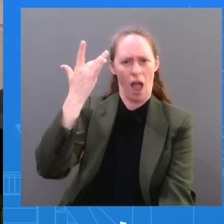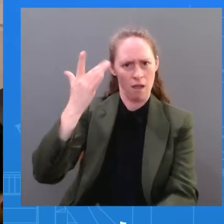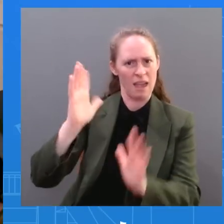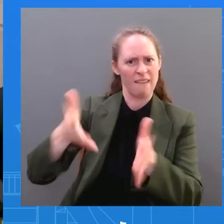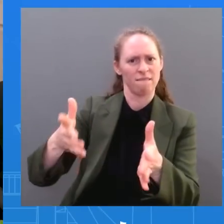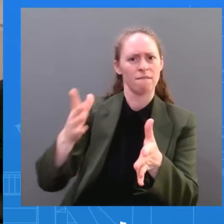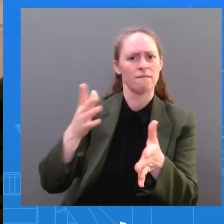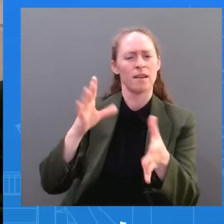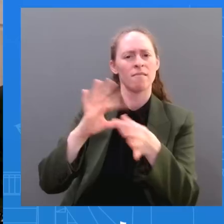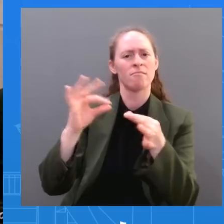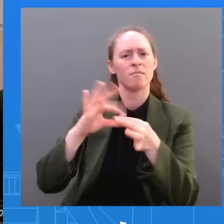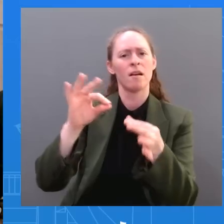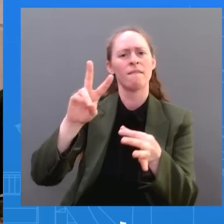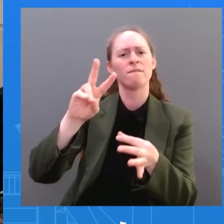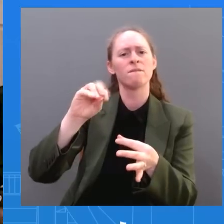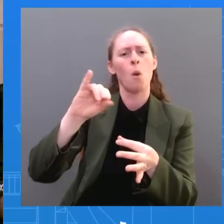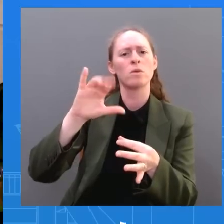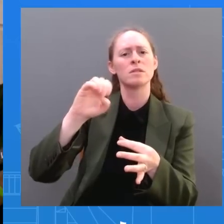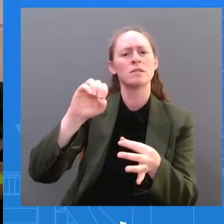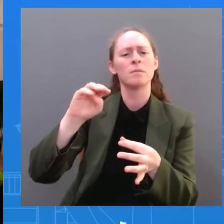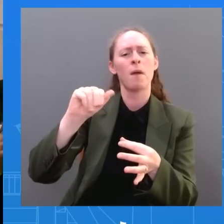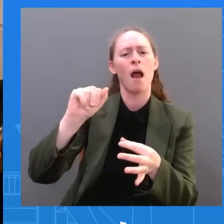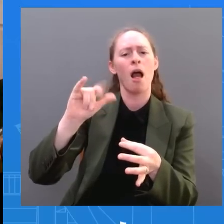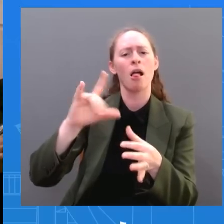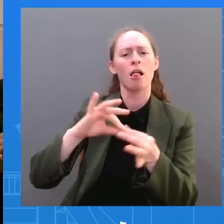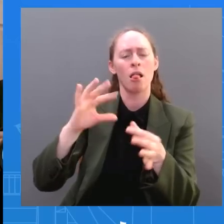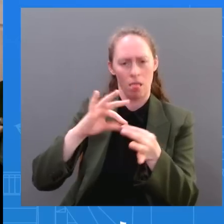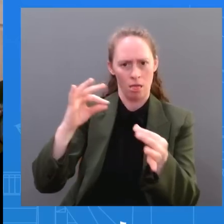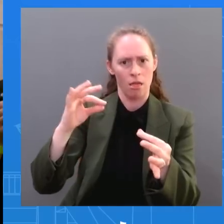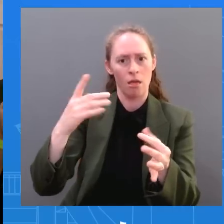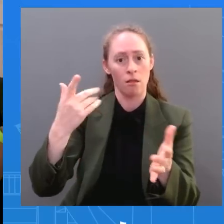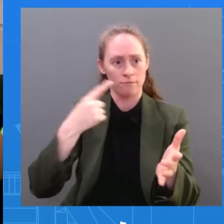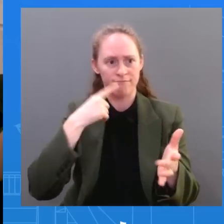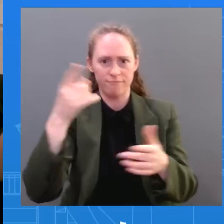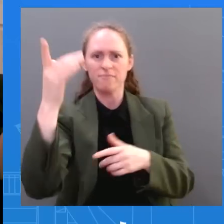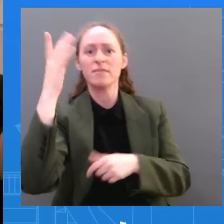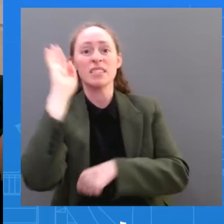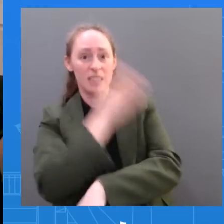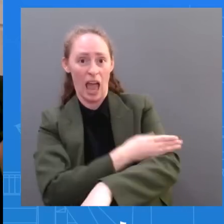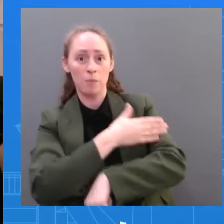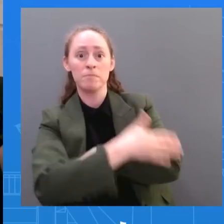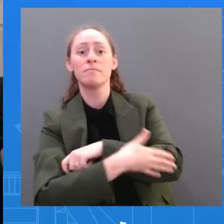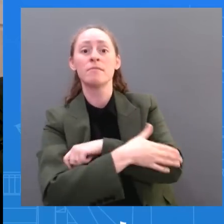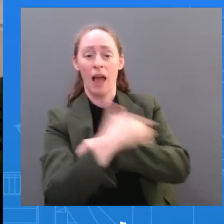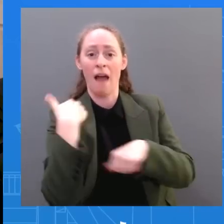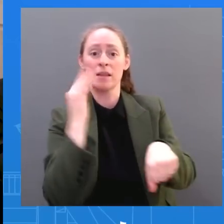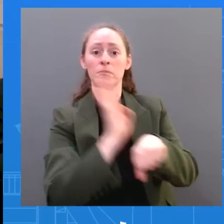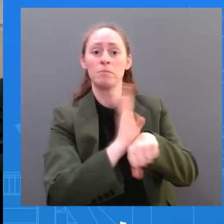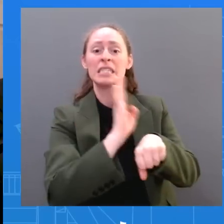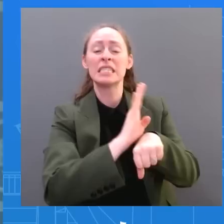if the President has said he's never spoken to his son about his overseas business dealings? Ms. Jean-Pierre: Well, first, I'll say